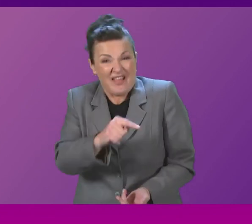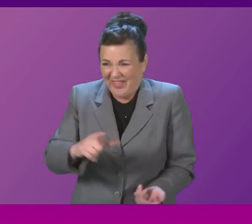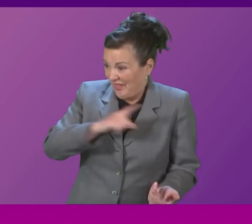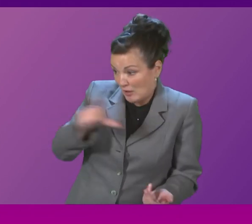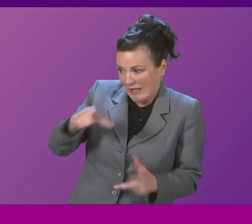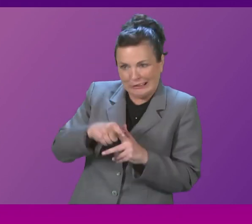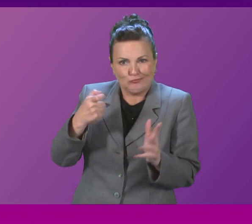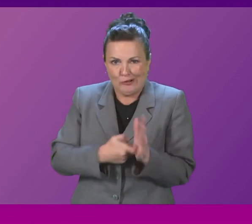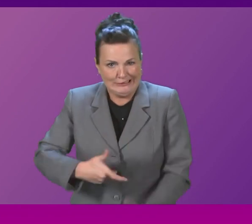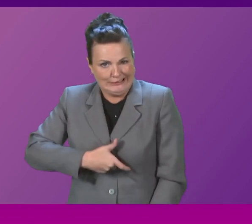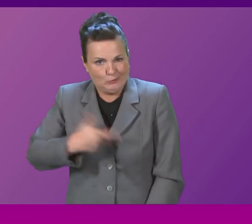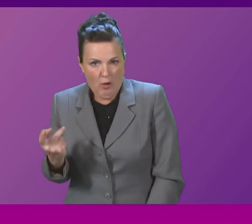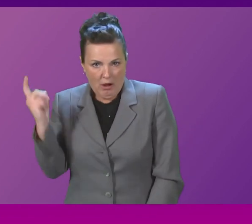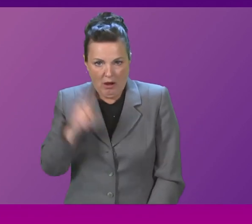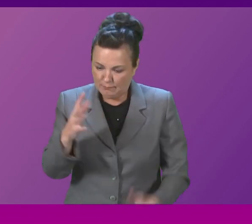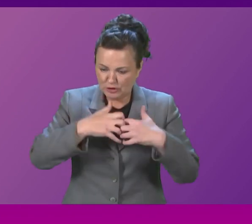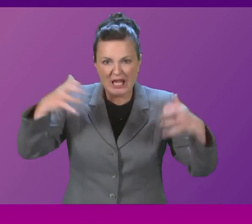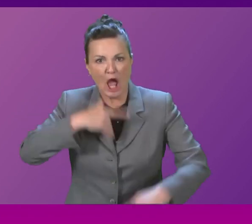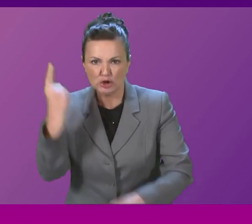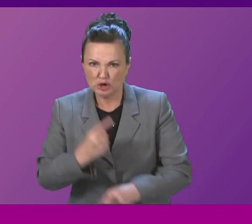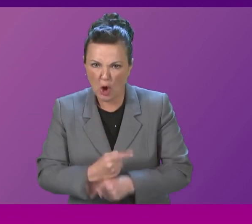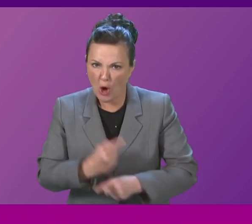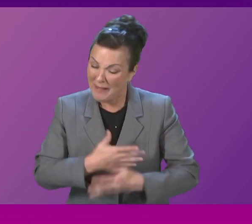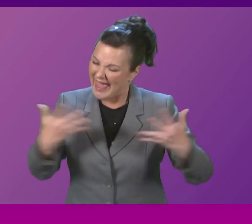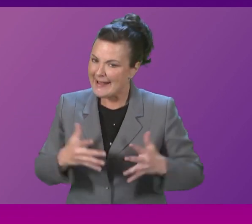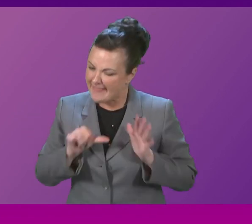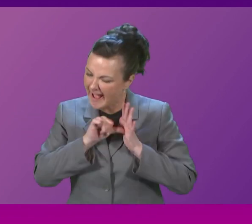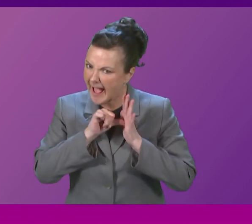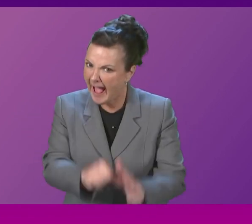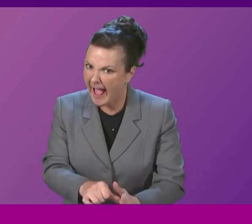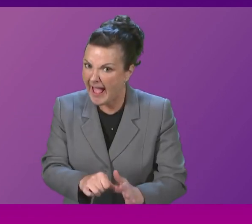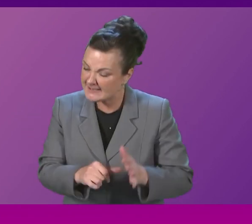not want to come to this chamber and talk about any of the harm that the Conservatives